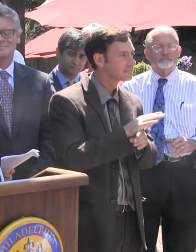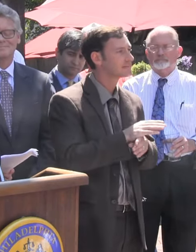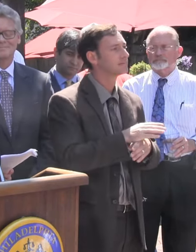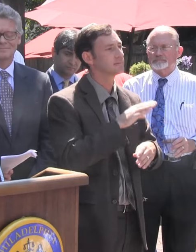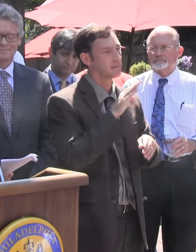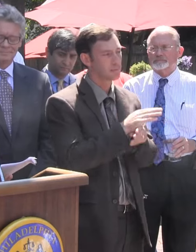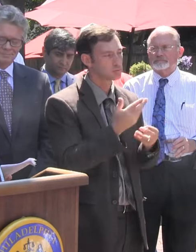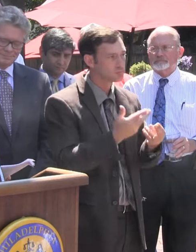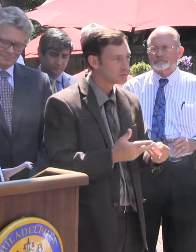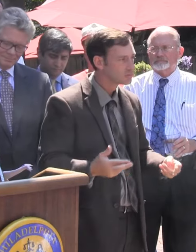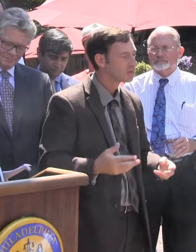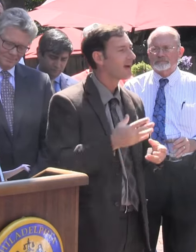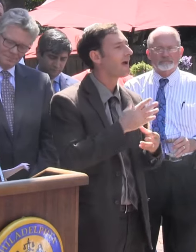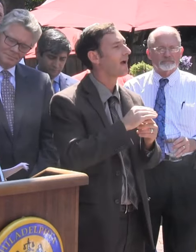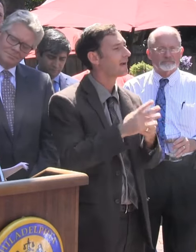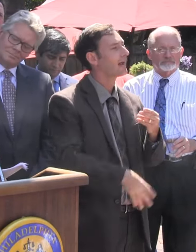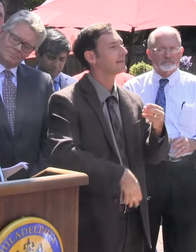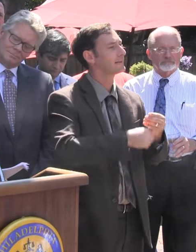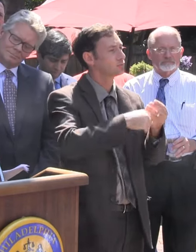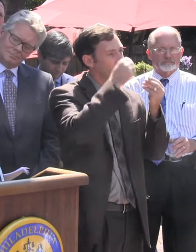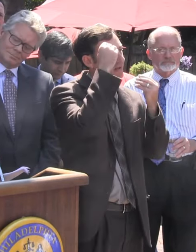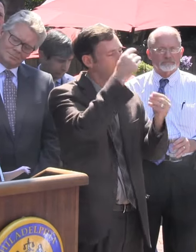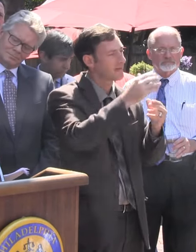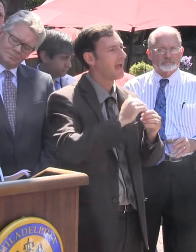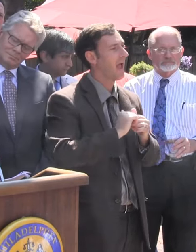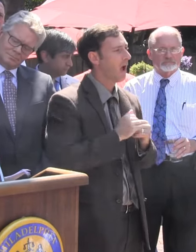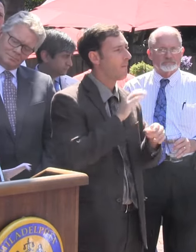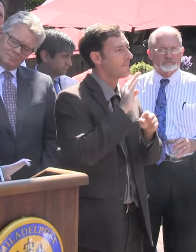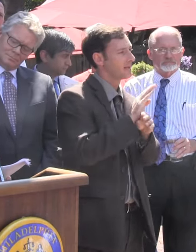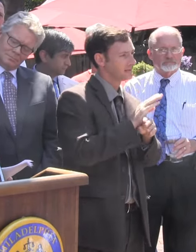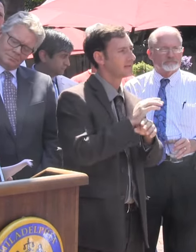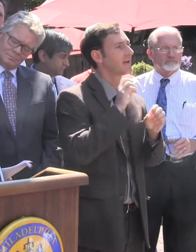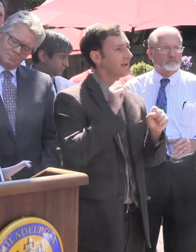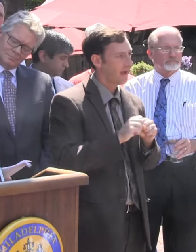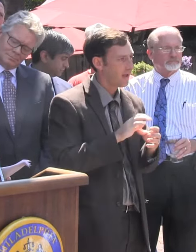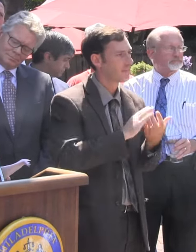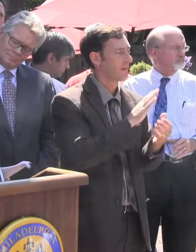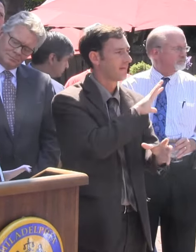business resources, and additional information about how businesses can get involved, and